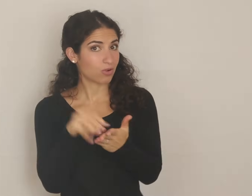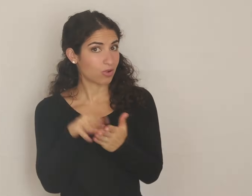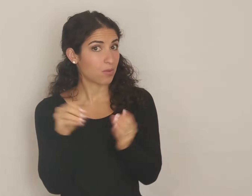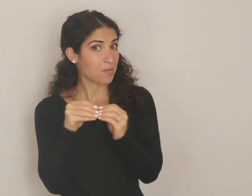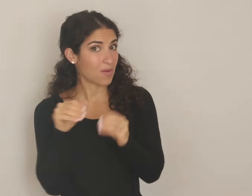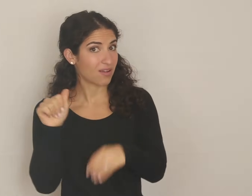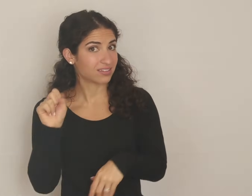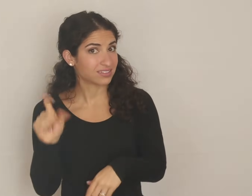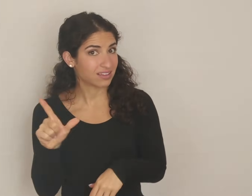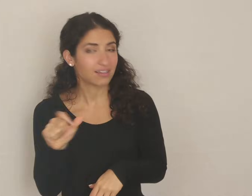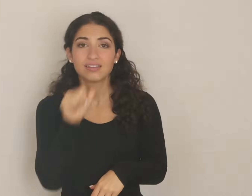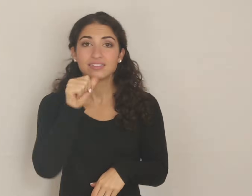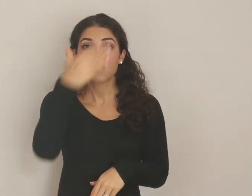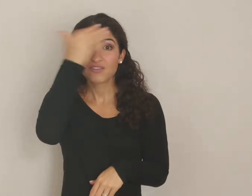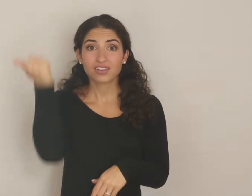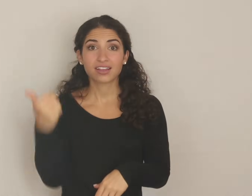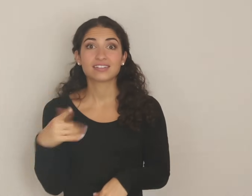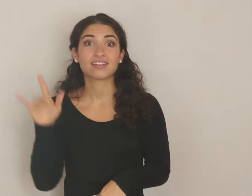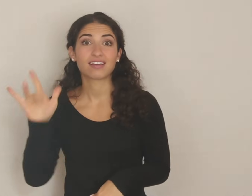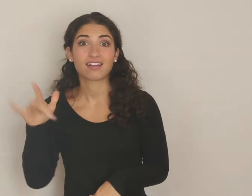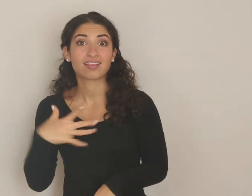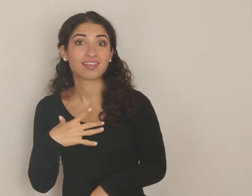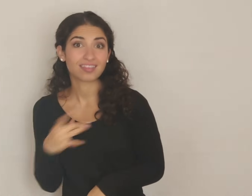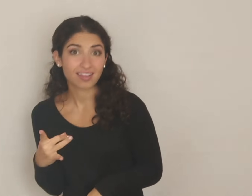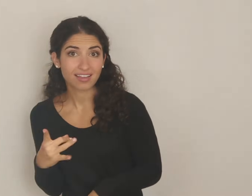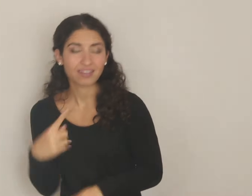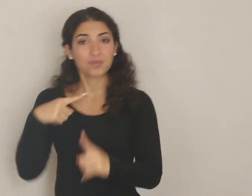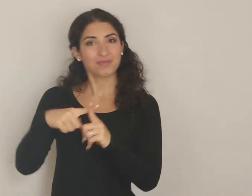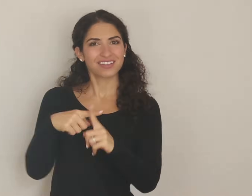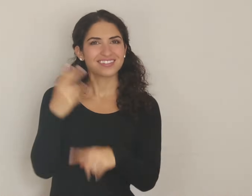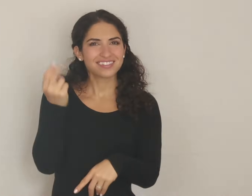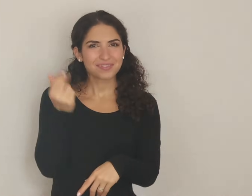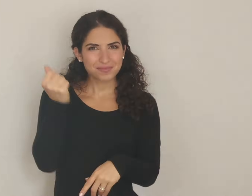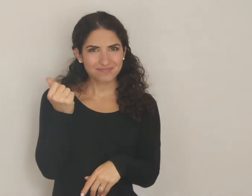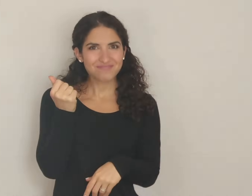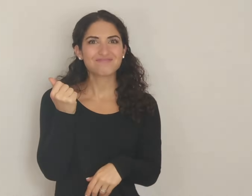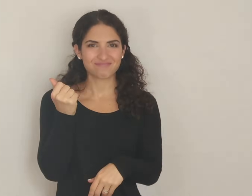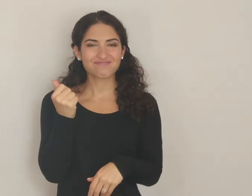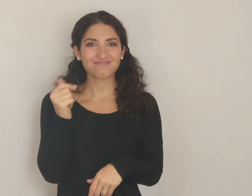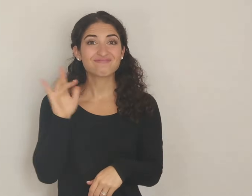and you want to learn more ASL, don't forget to click "like", plus: subscribe!